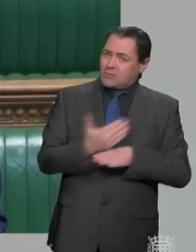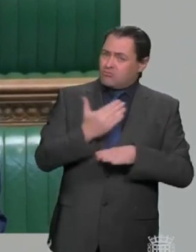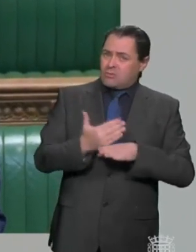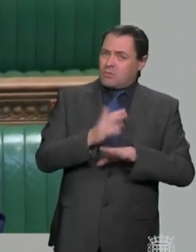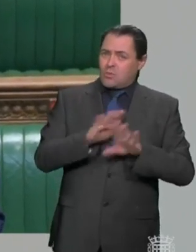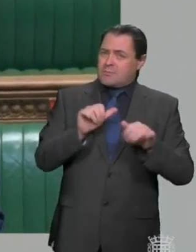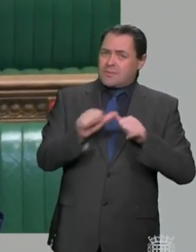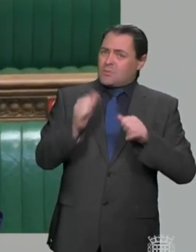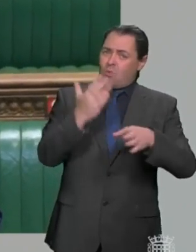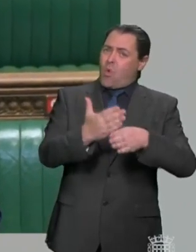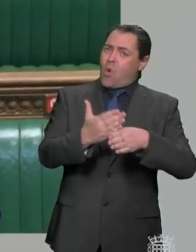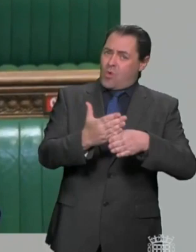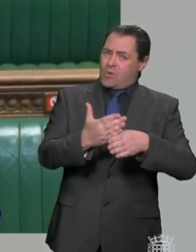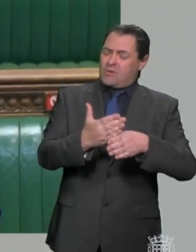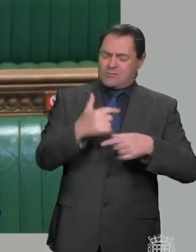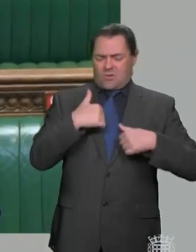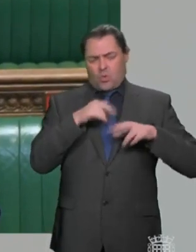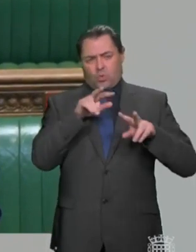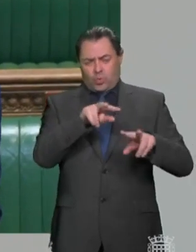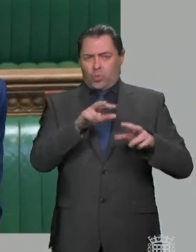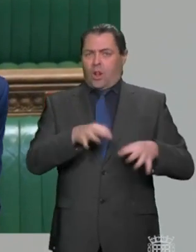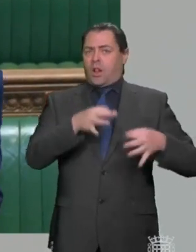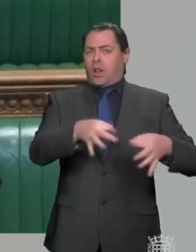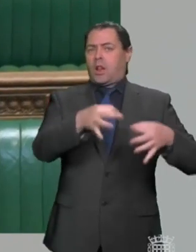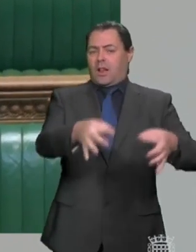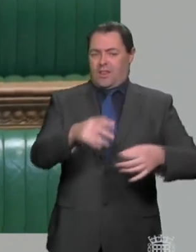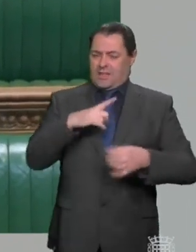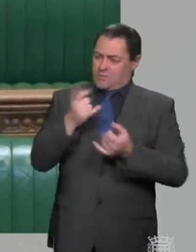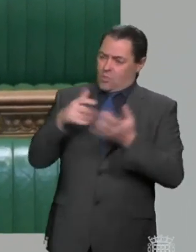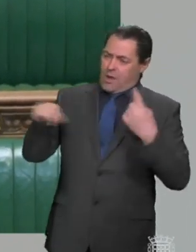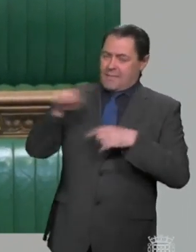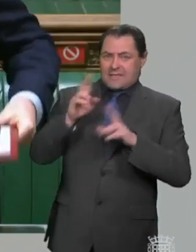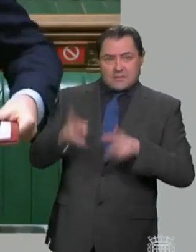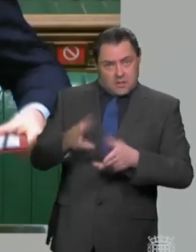and that his inaction led to needless deaths? >> The Prime Minister